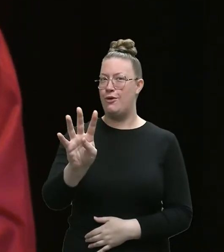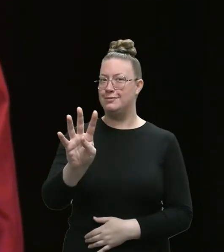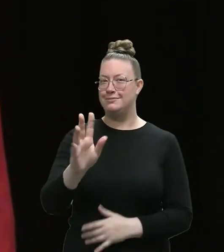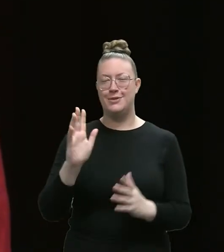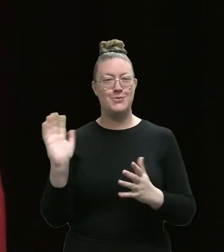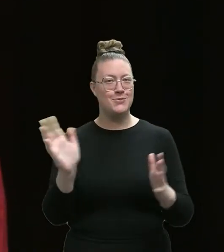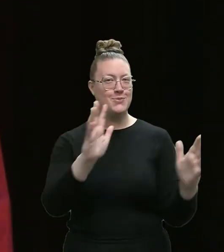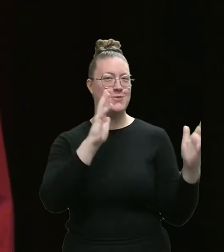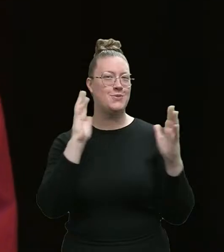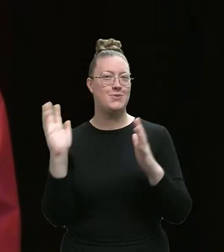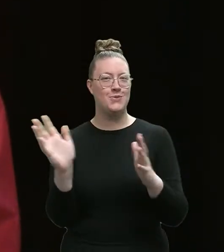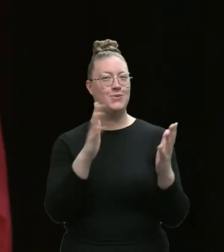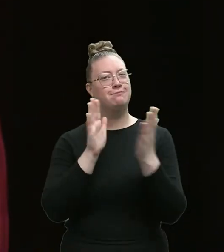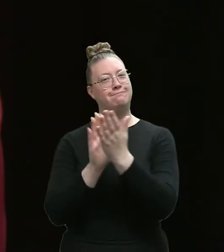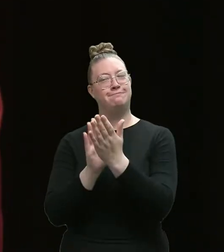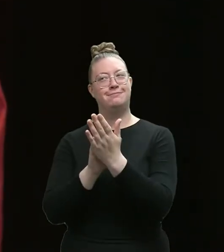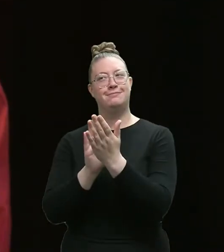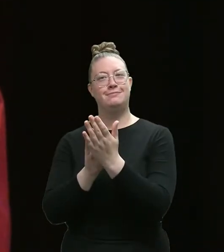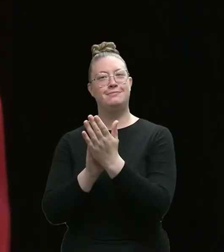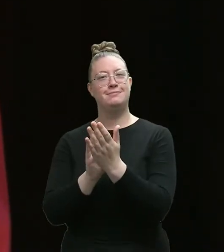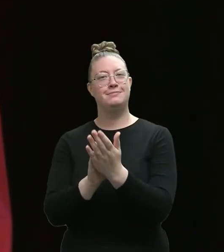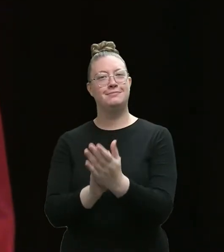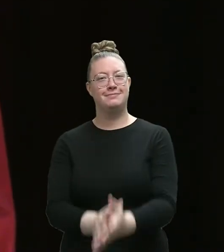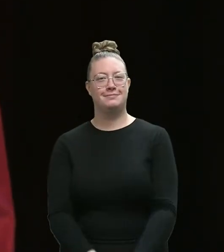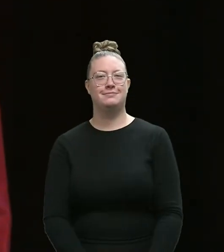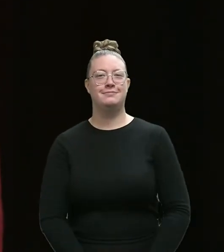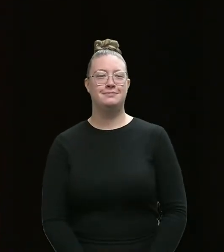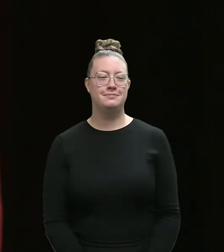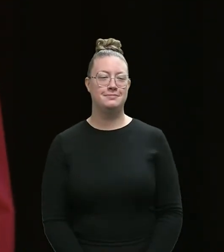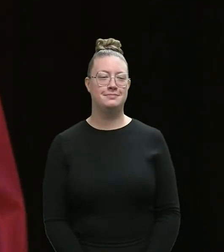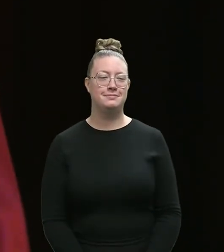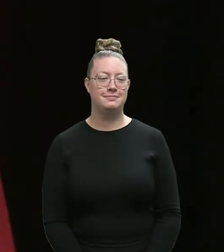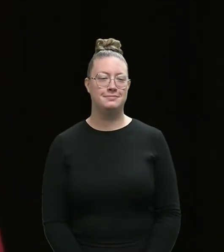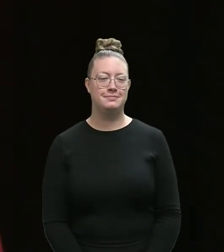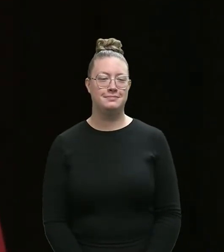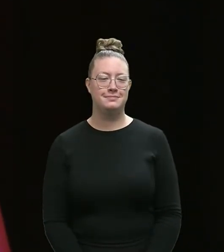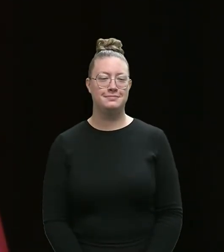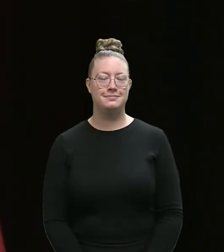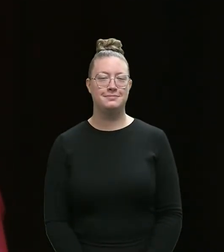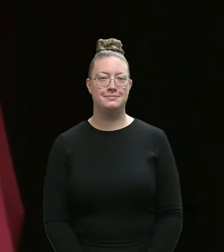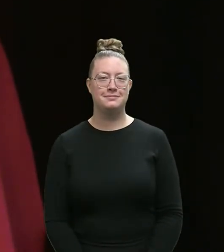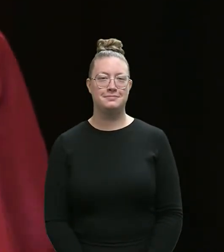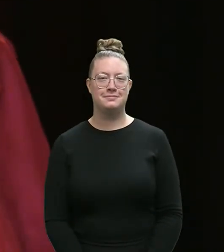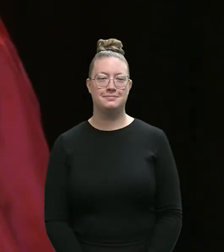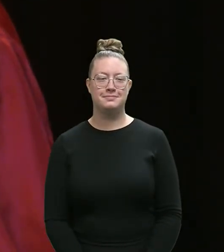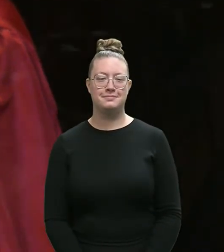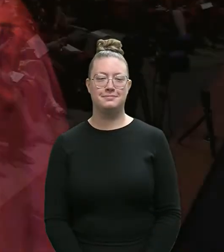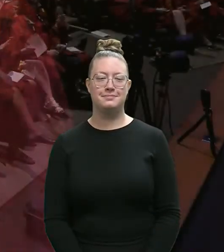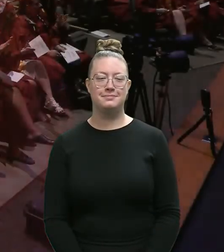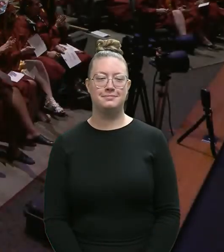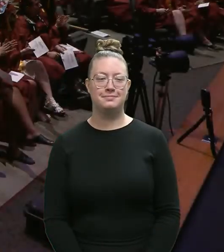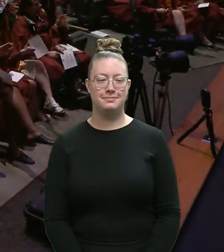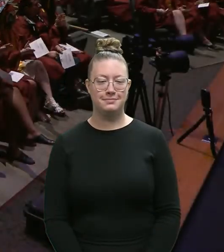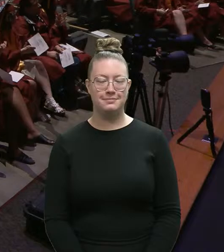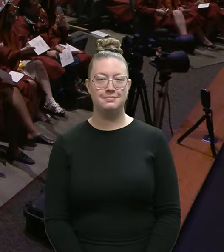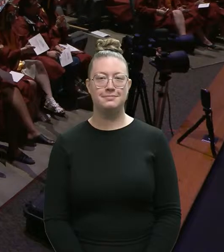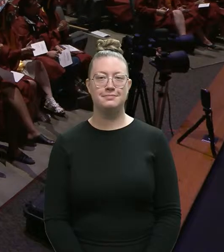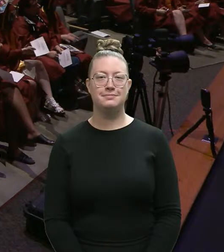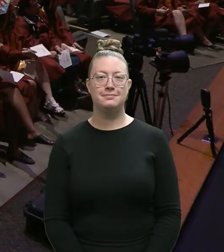The philosopher CS Lewis described temperance as going the right length, and no further. That extends to all of you.